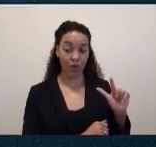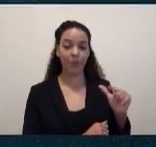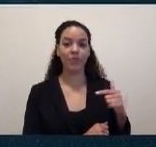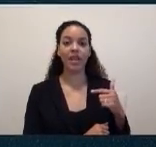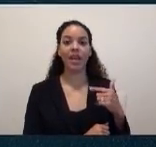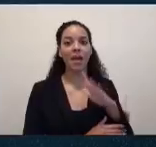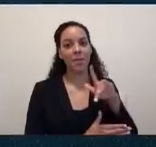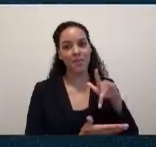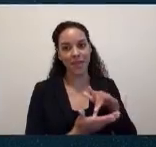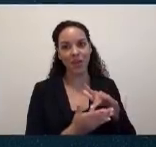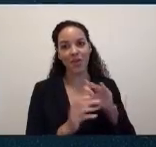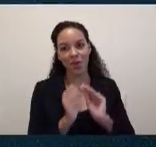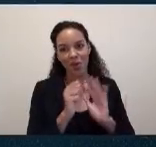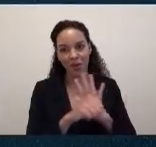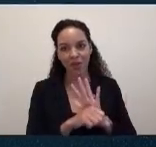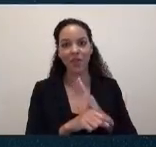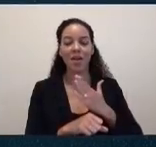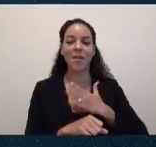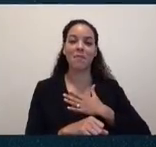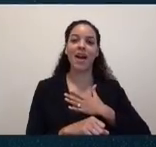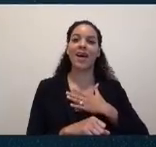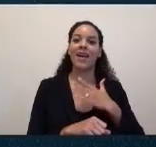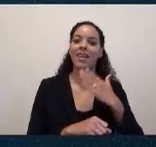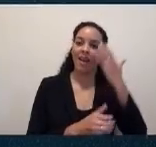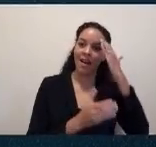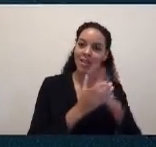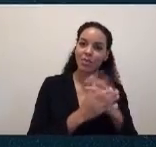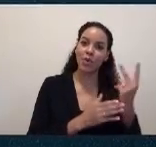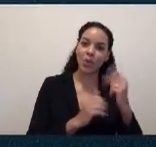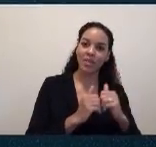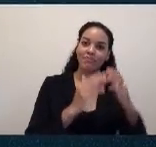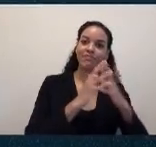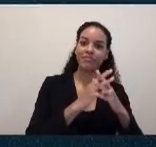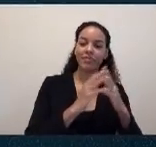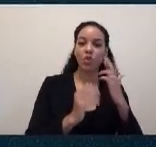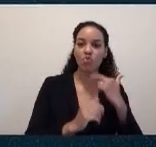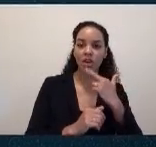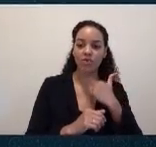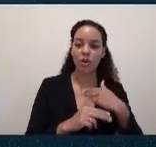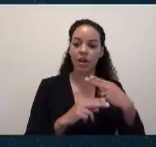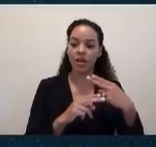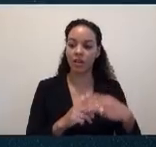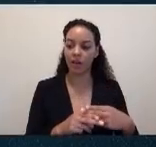The Vandalia Company, here in Charleston. Shortly after we opened our youngest son